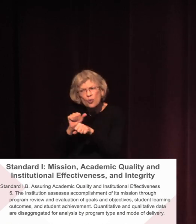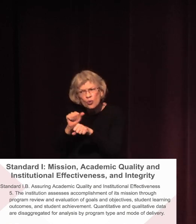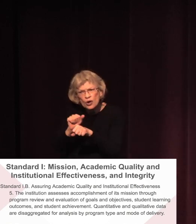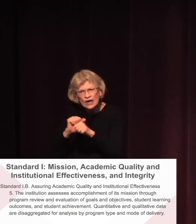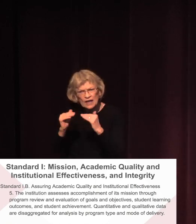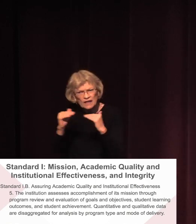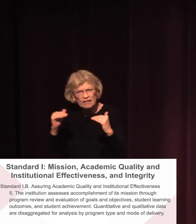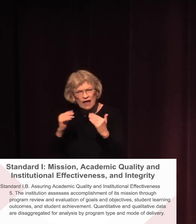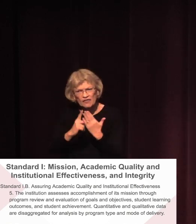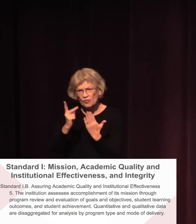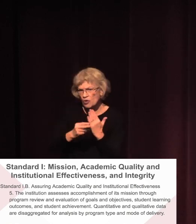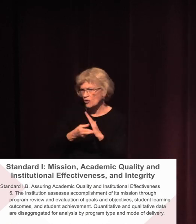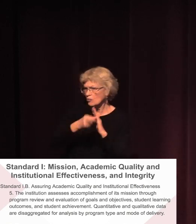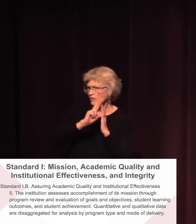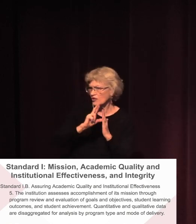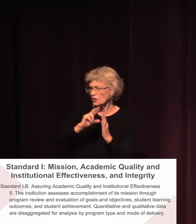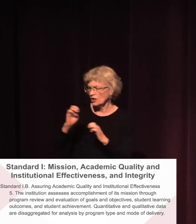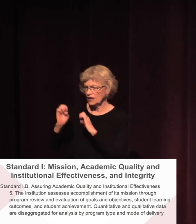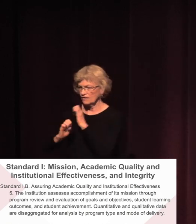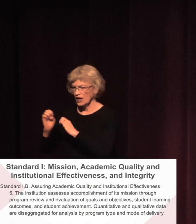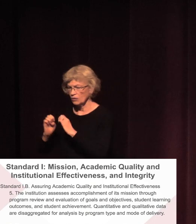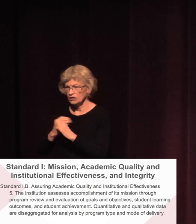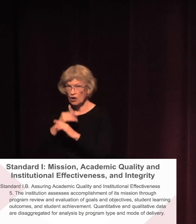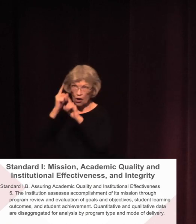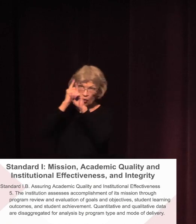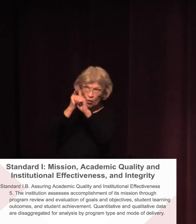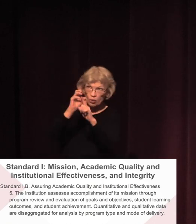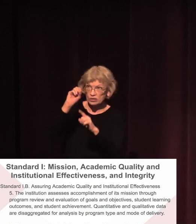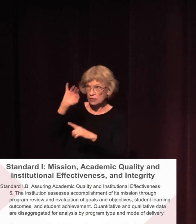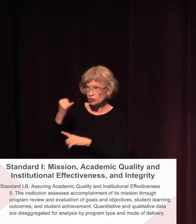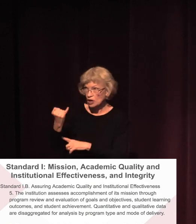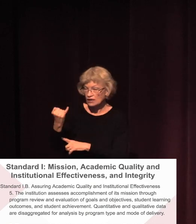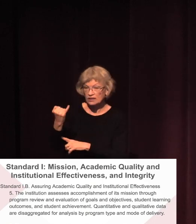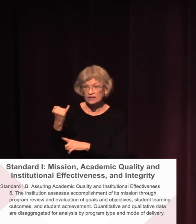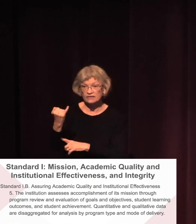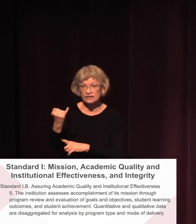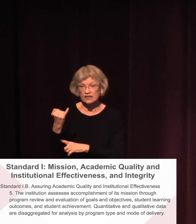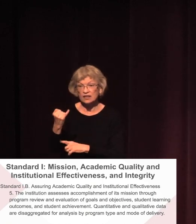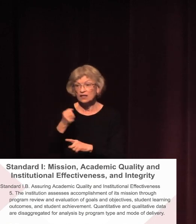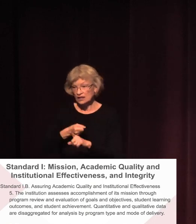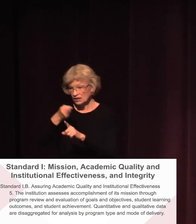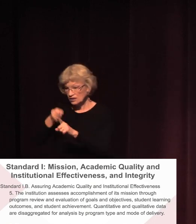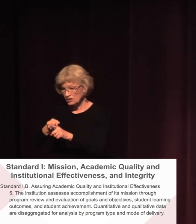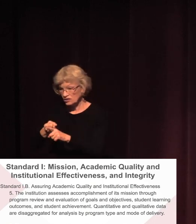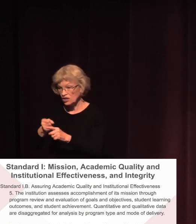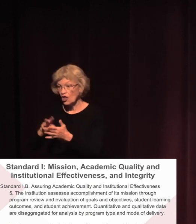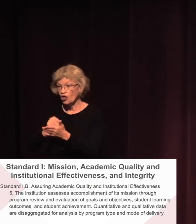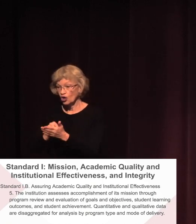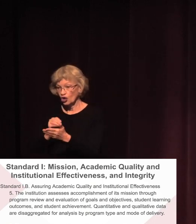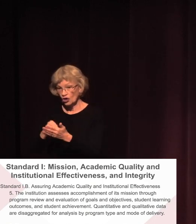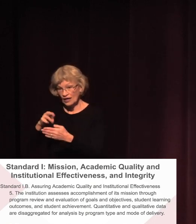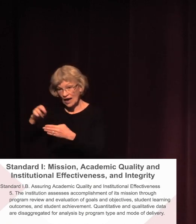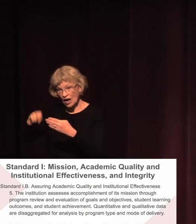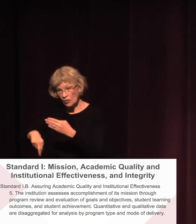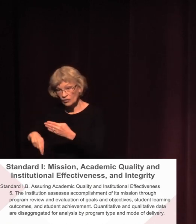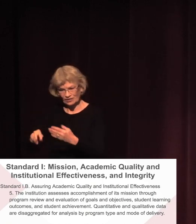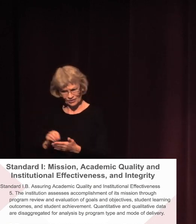revised his fresh for us and it is working at the level of program review and evaluation, our goals and objectives, our student learning